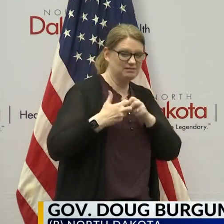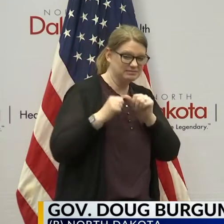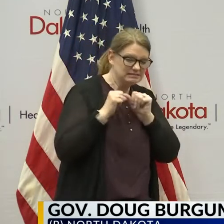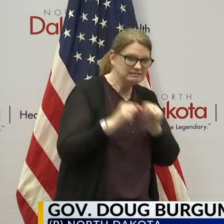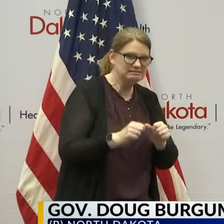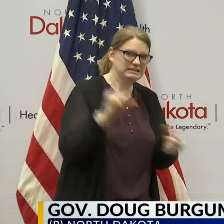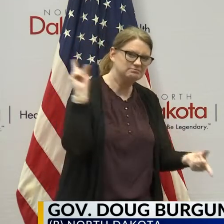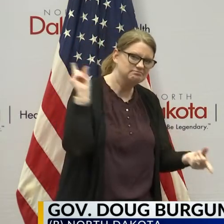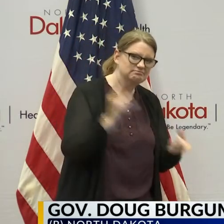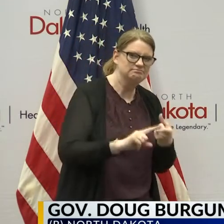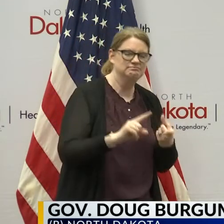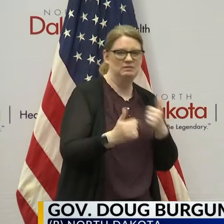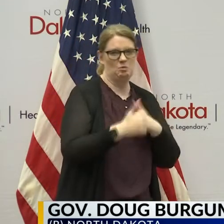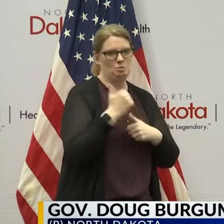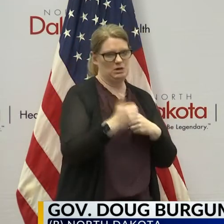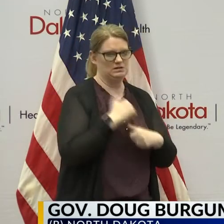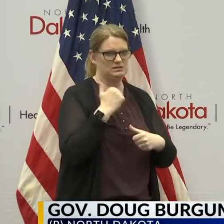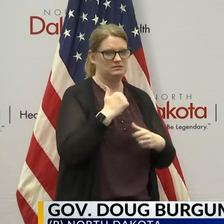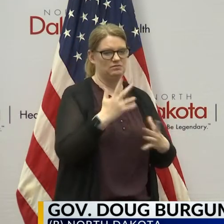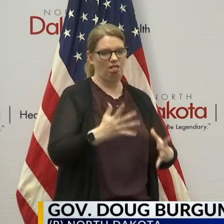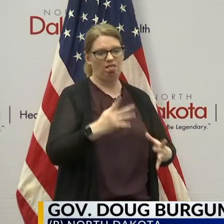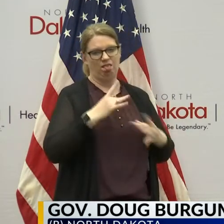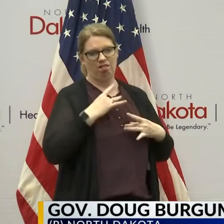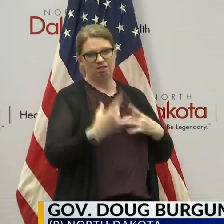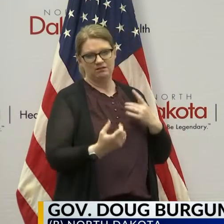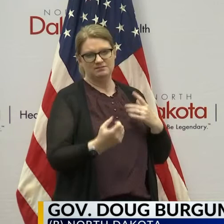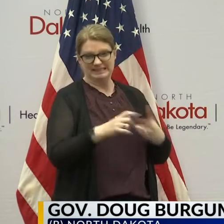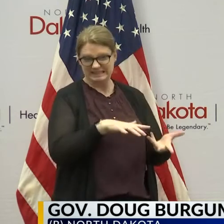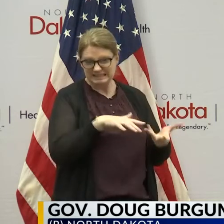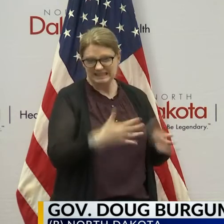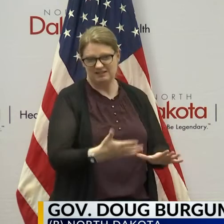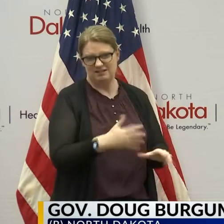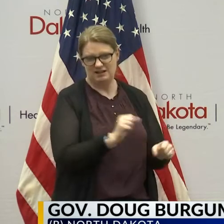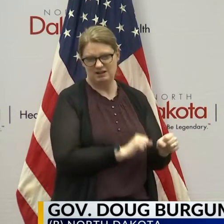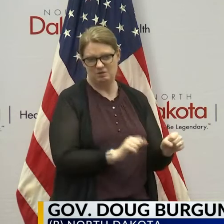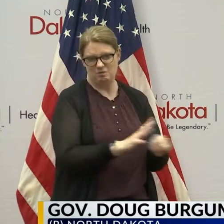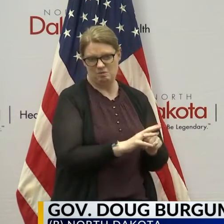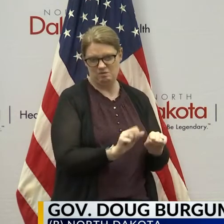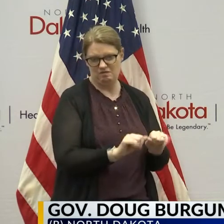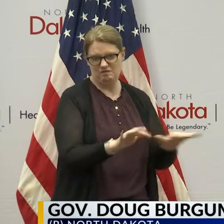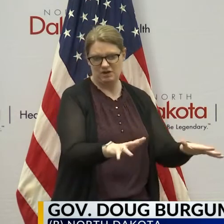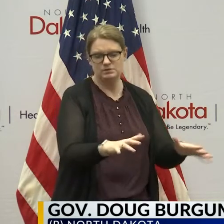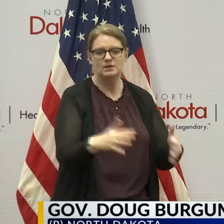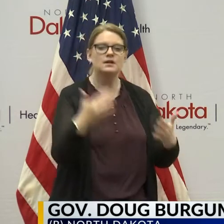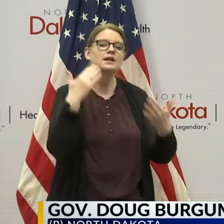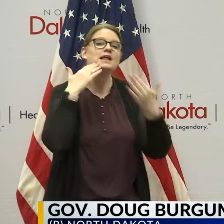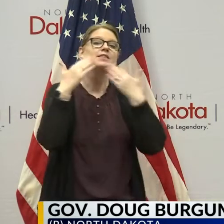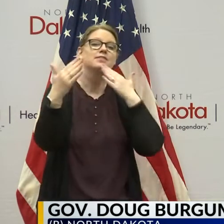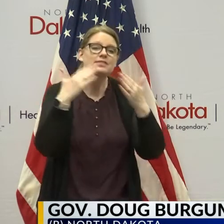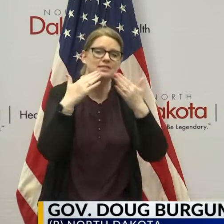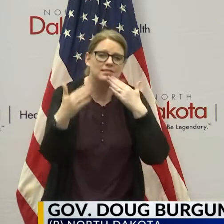AGAIN, FOR OLDER AMERICANS AND THOSE WITH SERIOUS UNDERLYING HEALTH CONDITIONS TAKE EXTRA